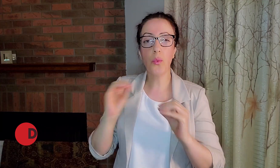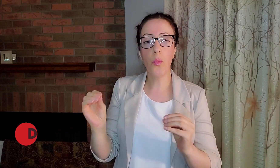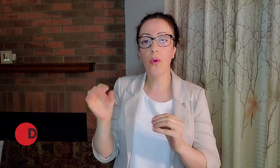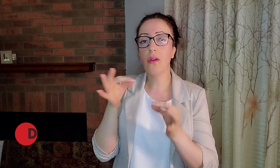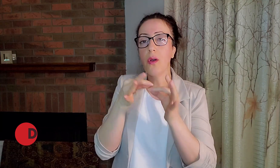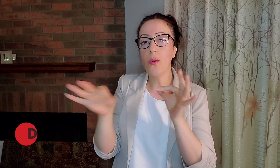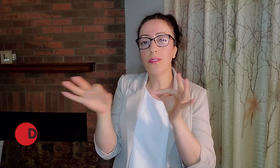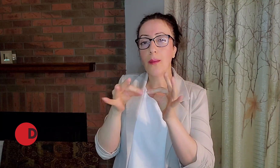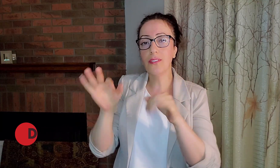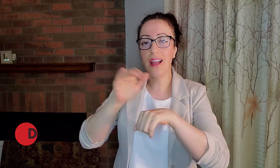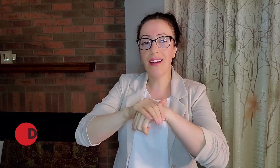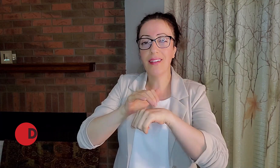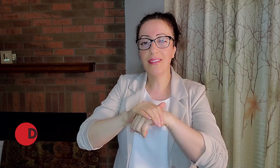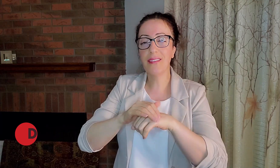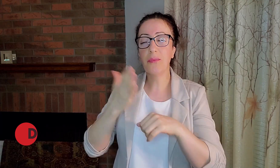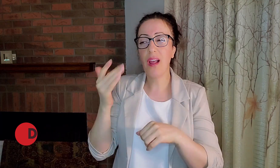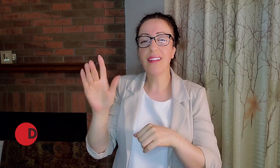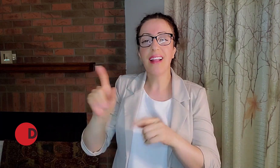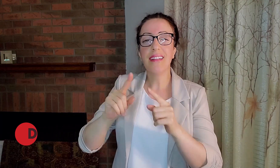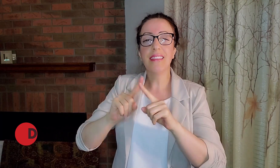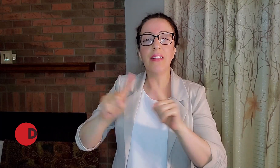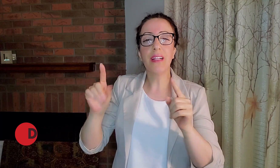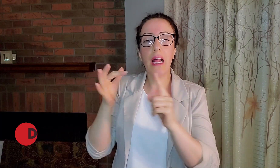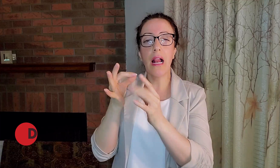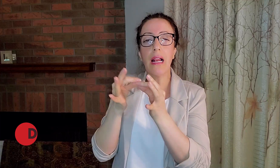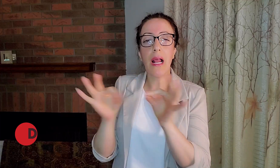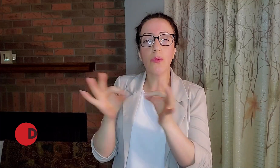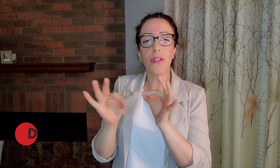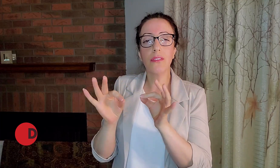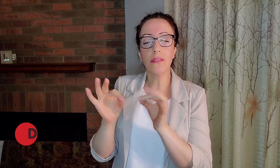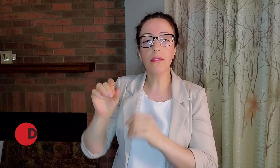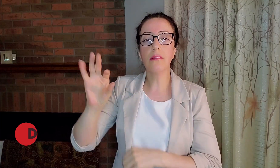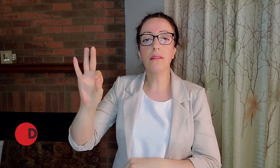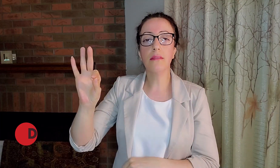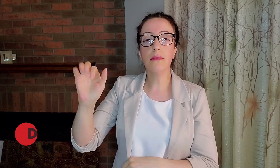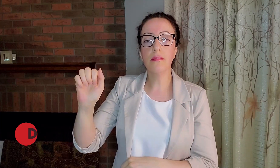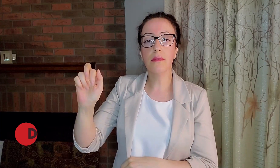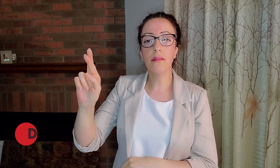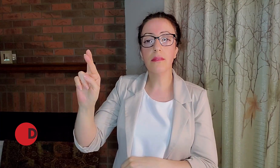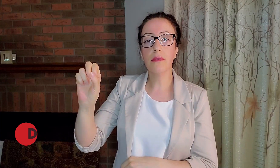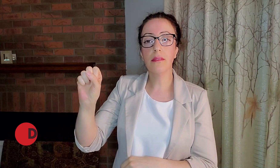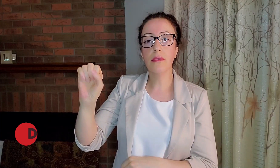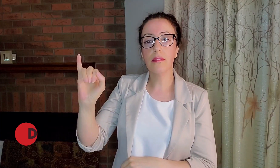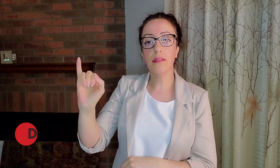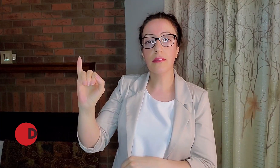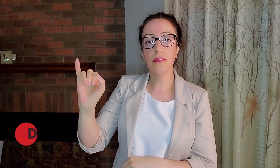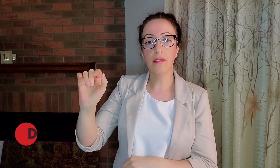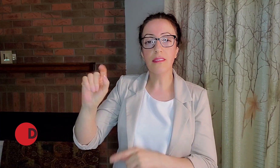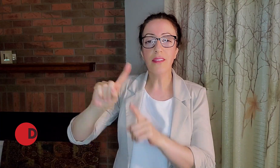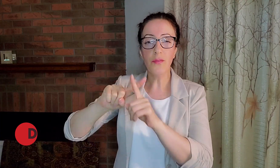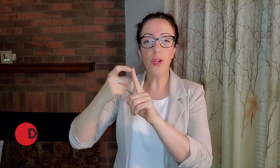captioned in English but in another language, Farsi which I could not